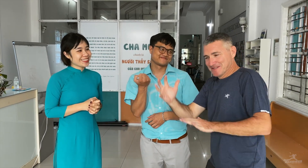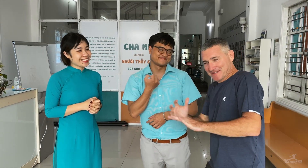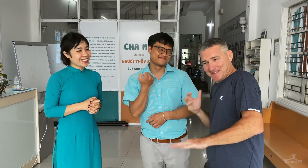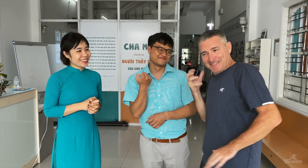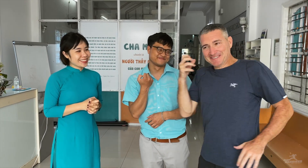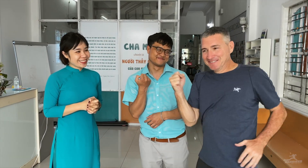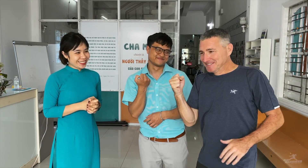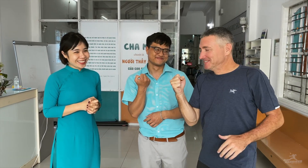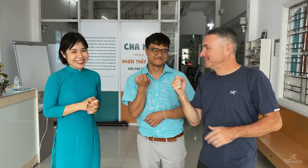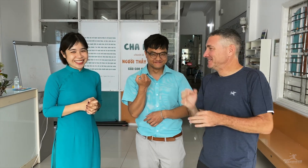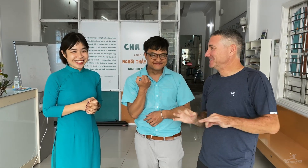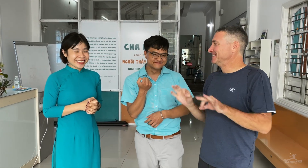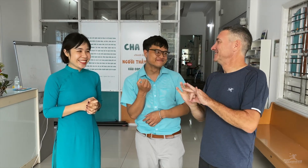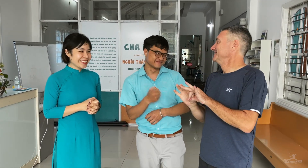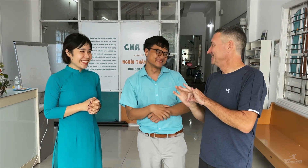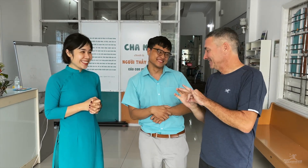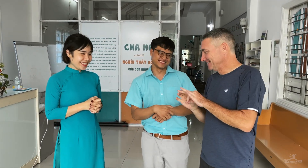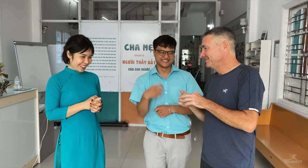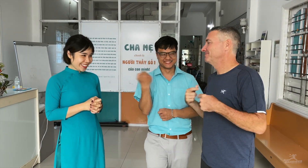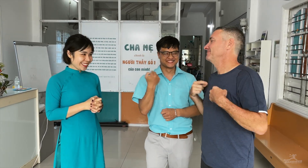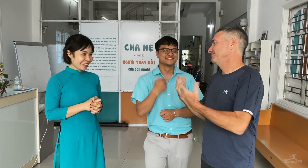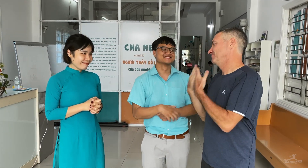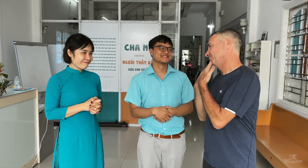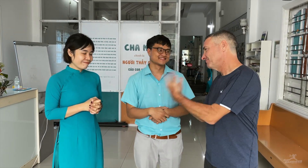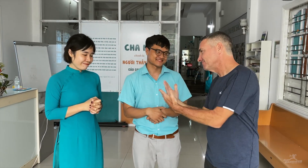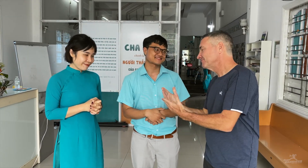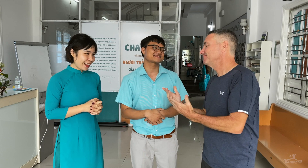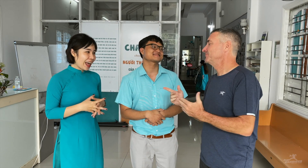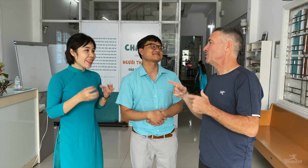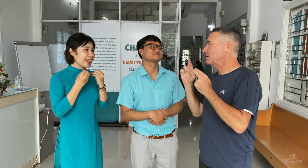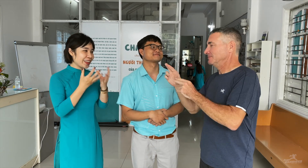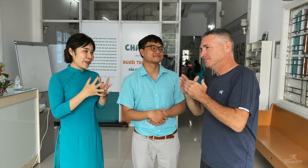That's very important! I want to thank you for that,